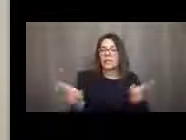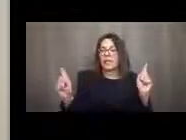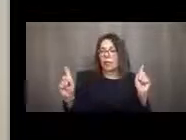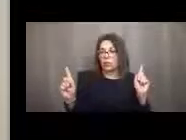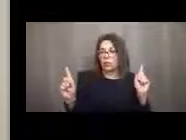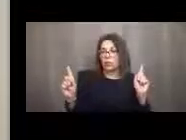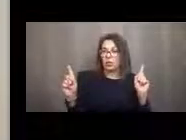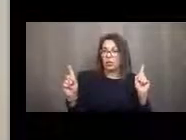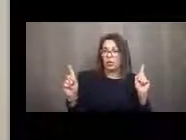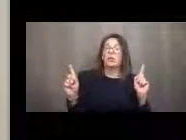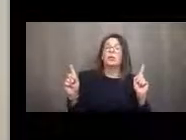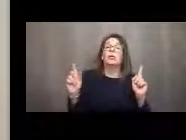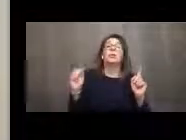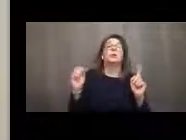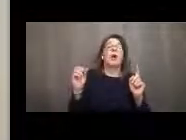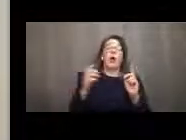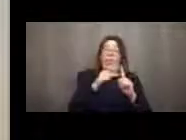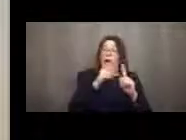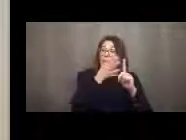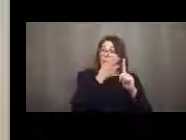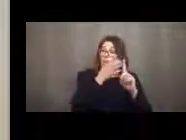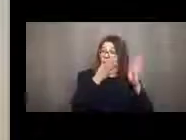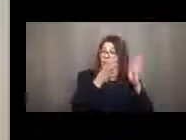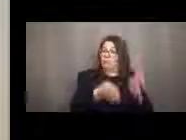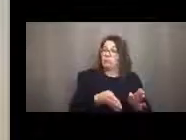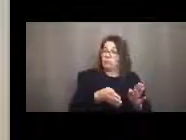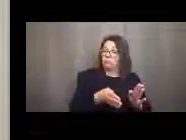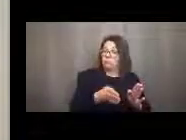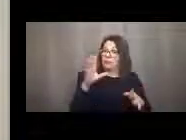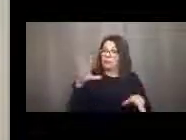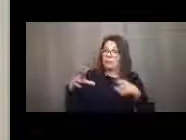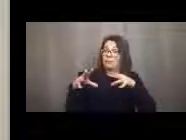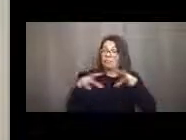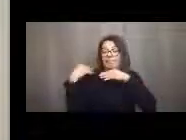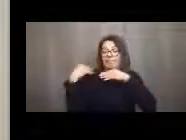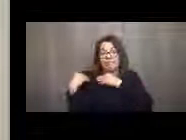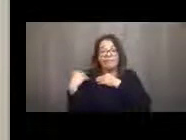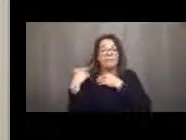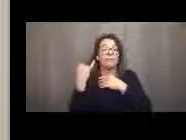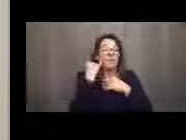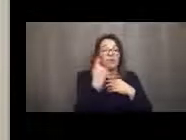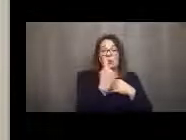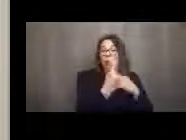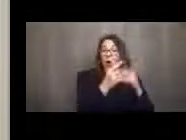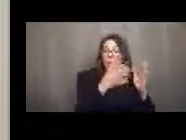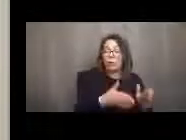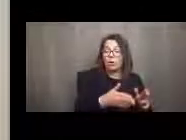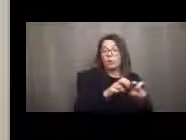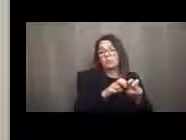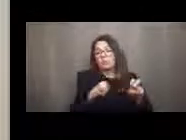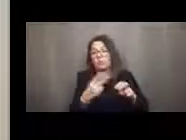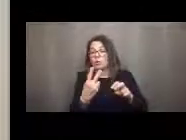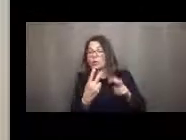And so, the person who is assumes that responsibility, whether it's one person, two people, or a committee,